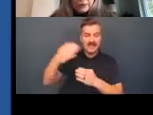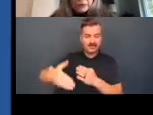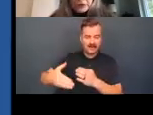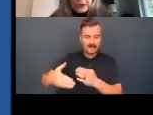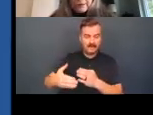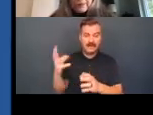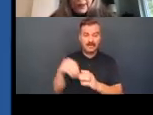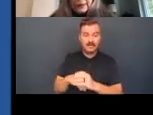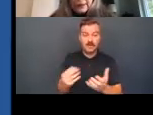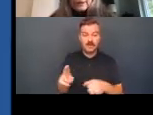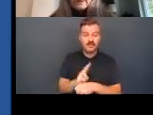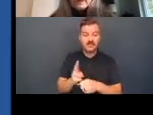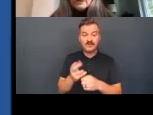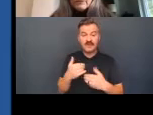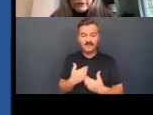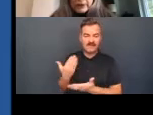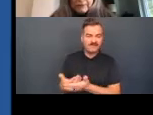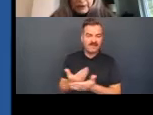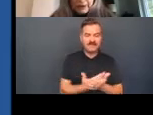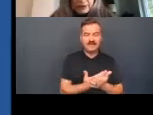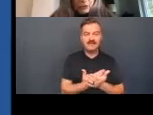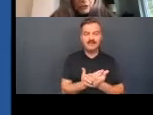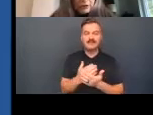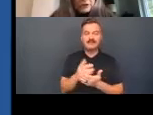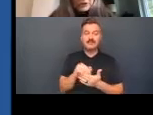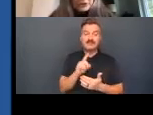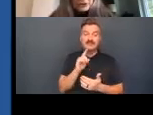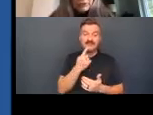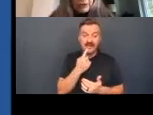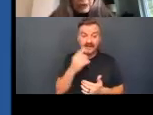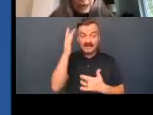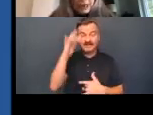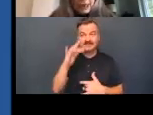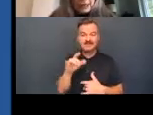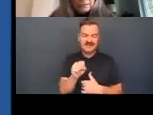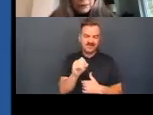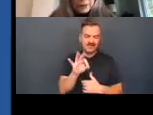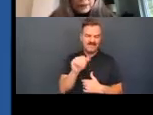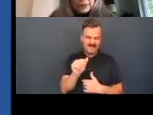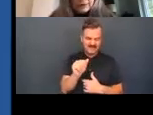include using a validated severity of illness score, such as soap and the presence of an